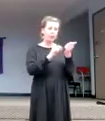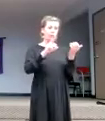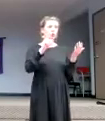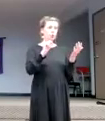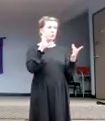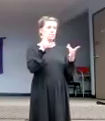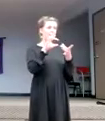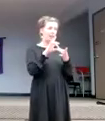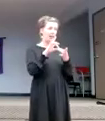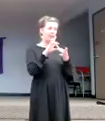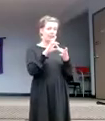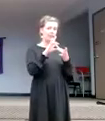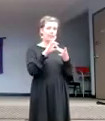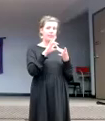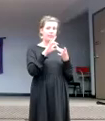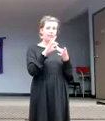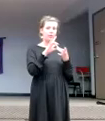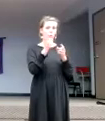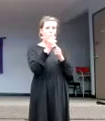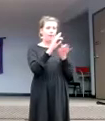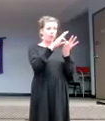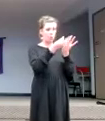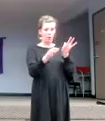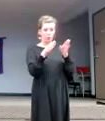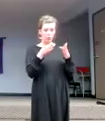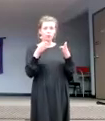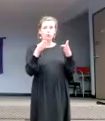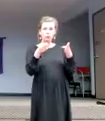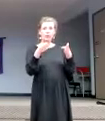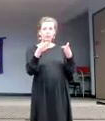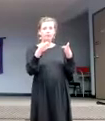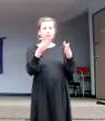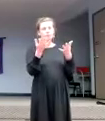Ultimately to a single lateral that will go out to the street. Most likely because essentially